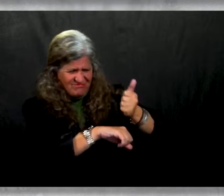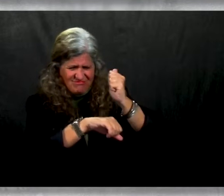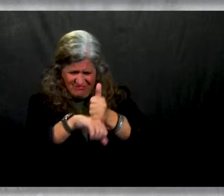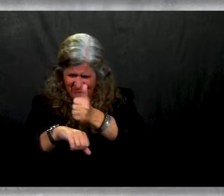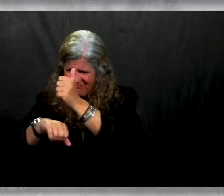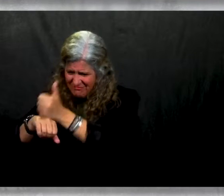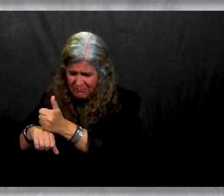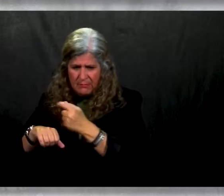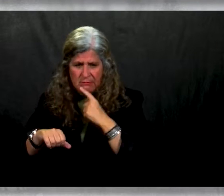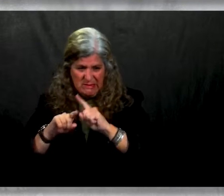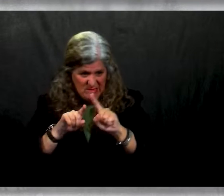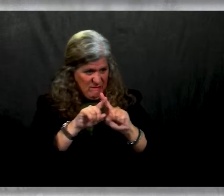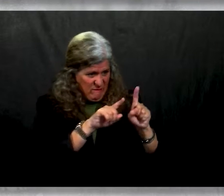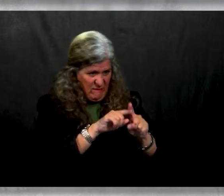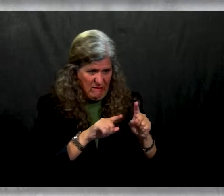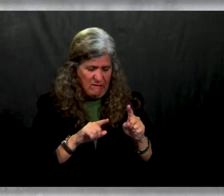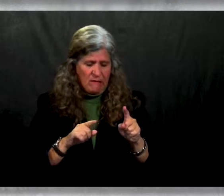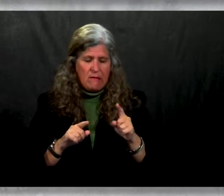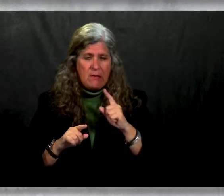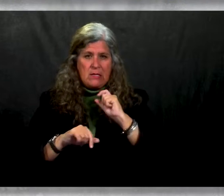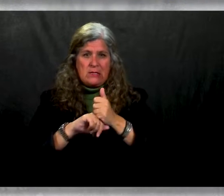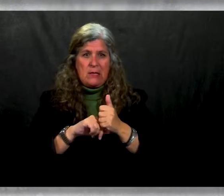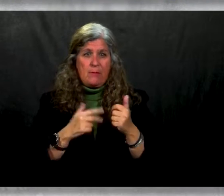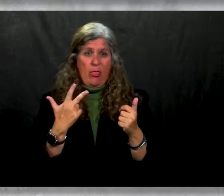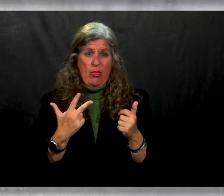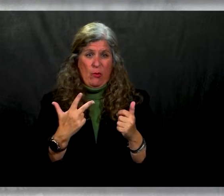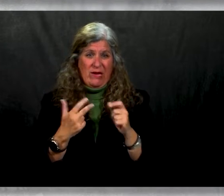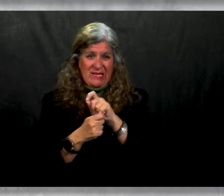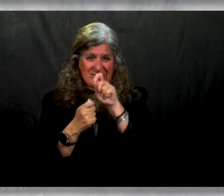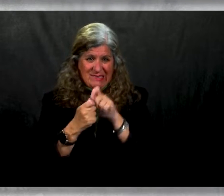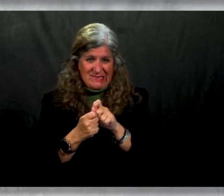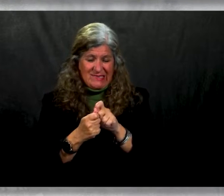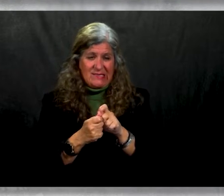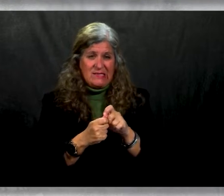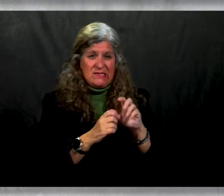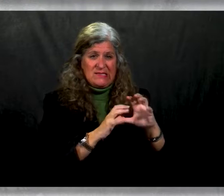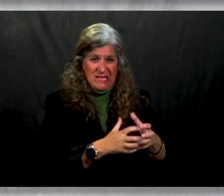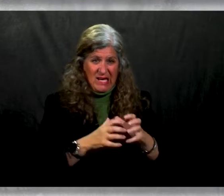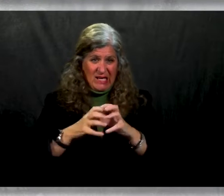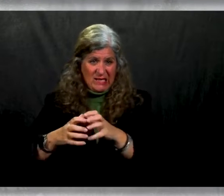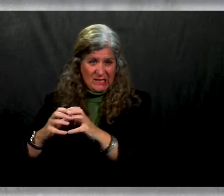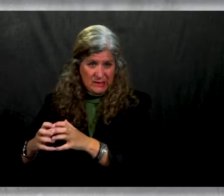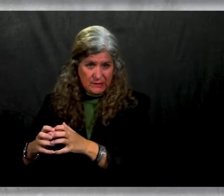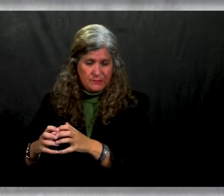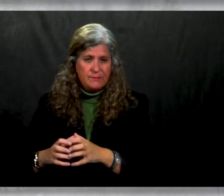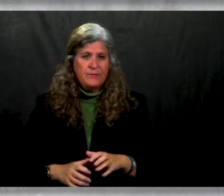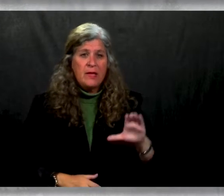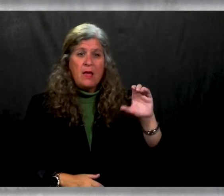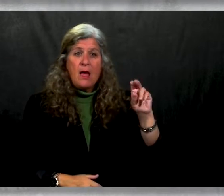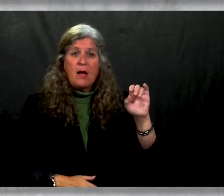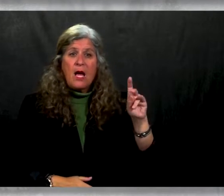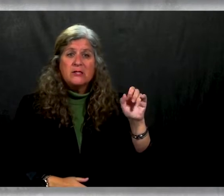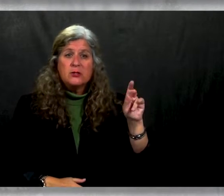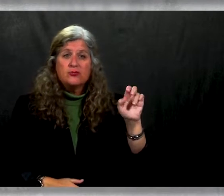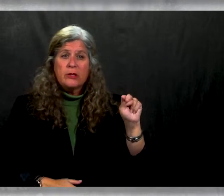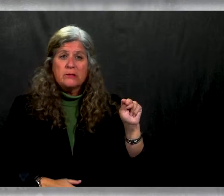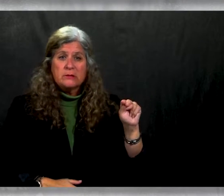So they have, in this case, three distinct types we can talk about. Concentration camps, we're here at Dachau,